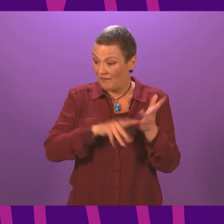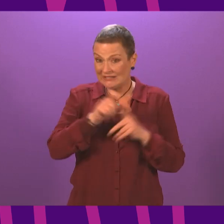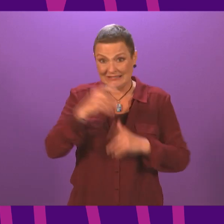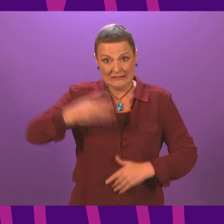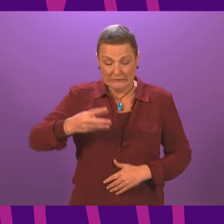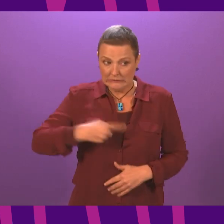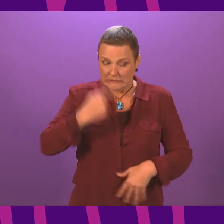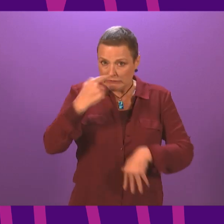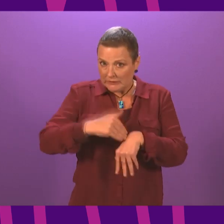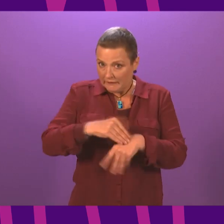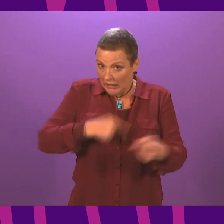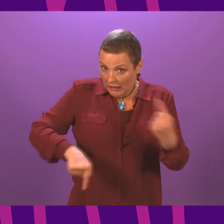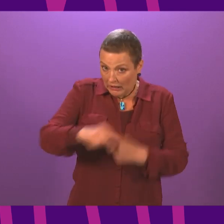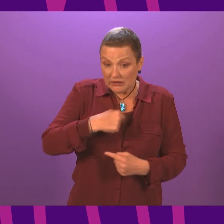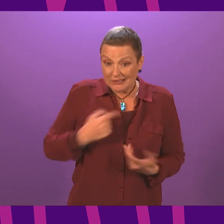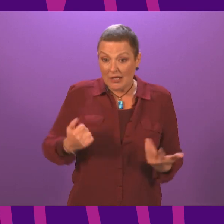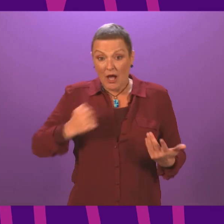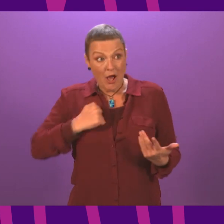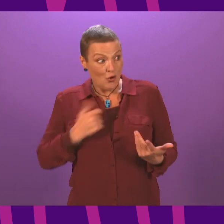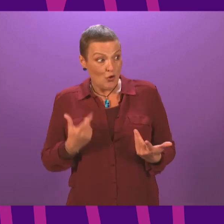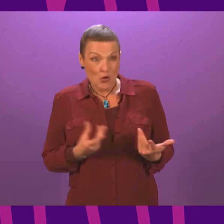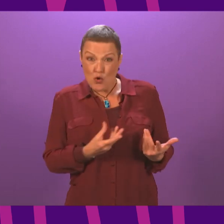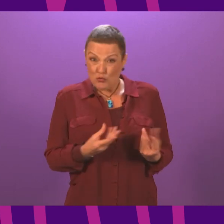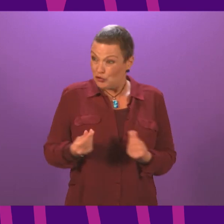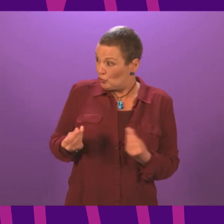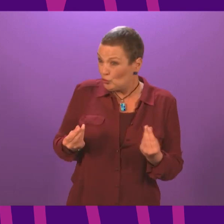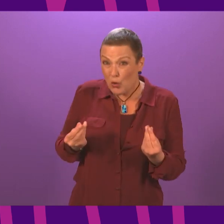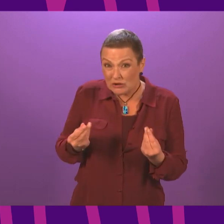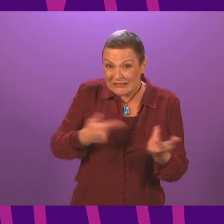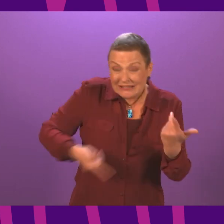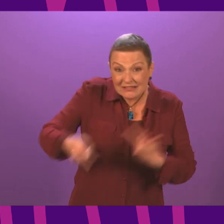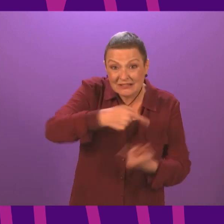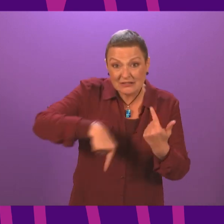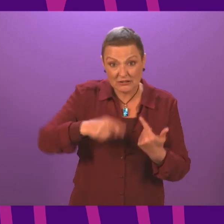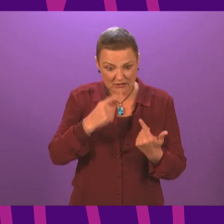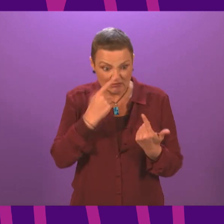have now returned to near pre-pandemic levels, the same is not true for our delivery partners,